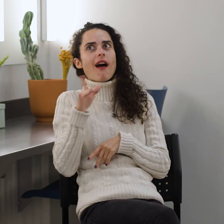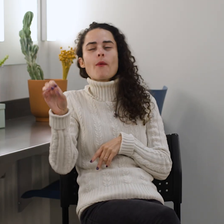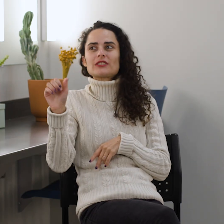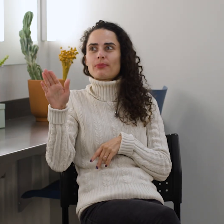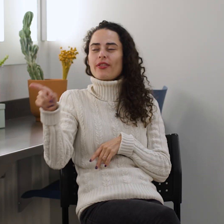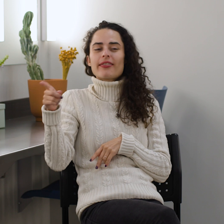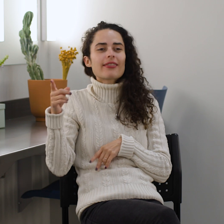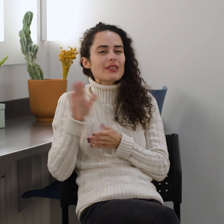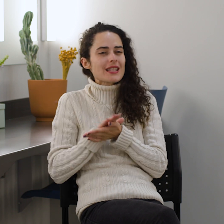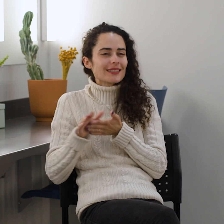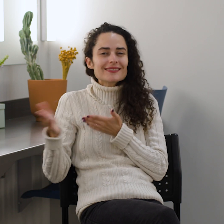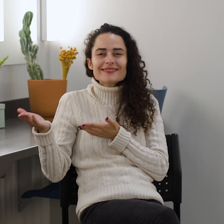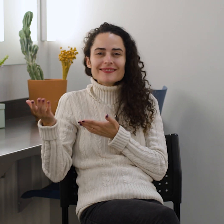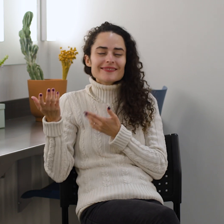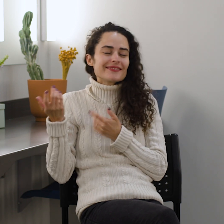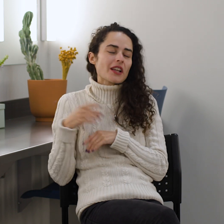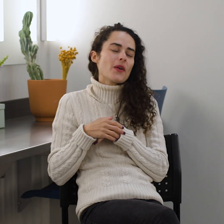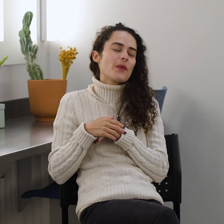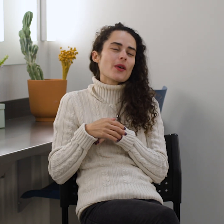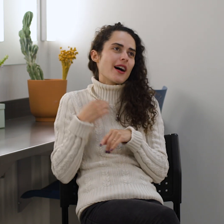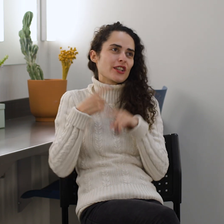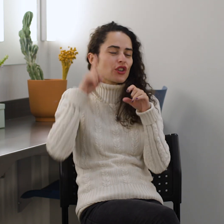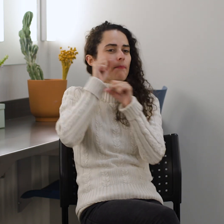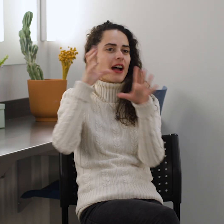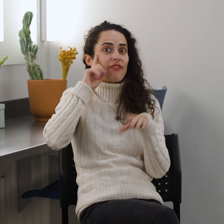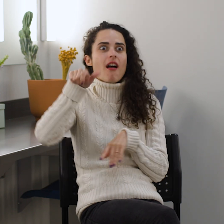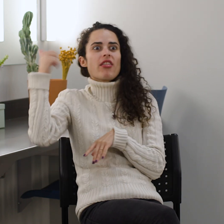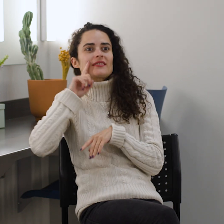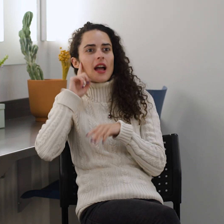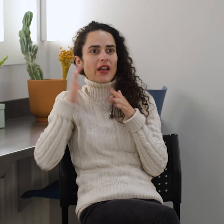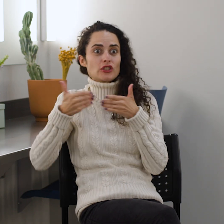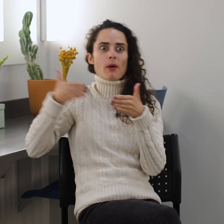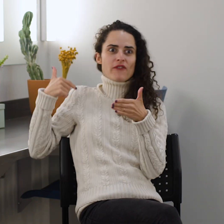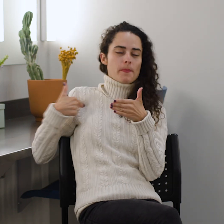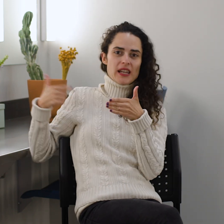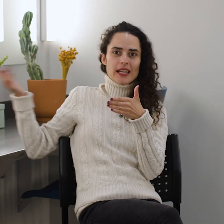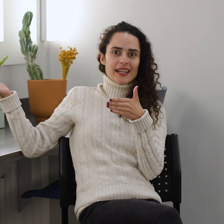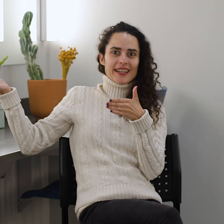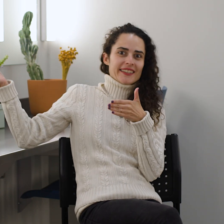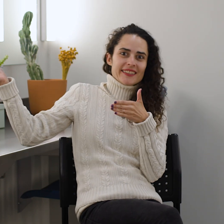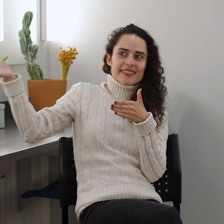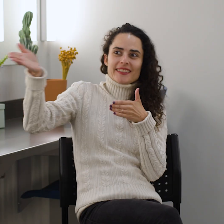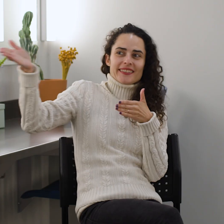Switched at Birth as my first job, it was nice! I couldn’t imagine what it was like for other Deaf actors before me.